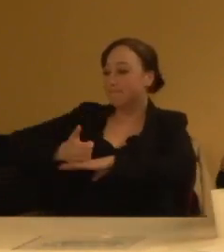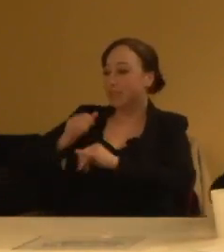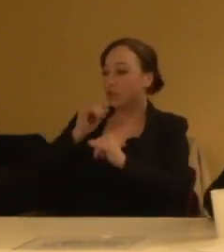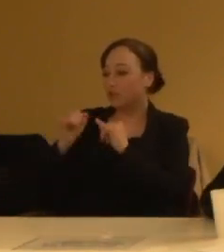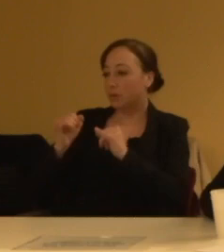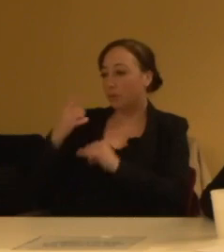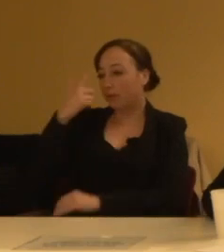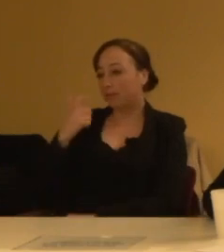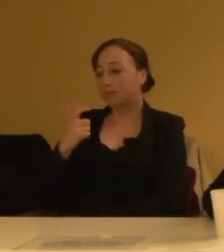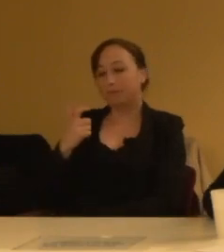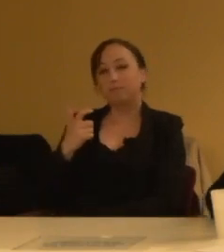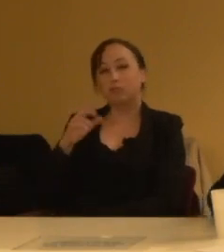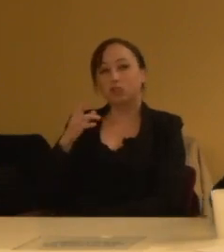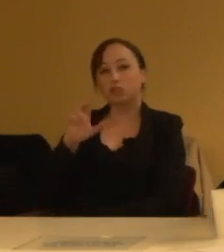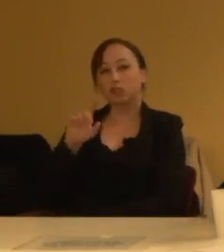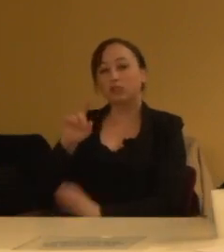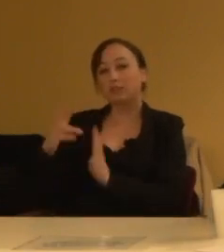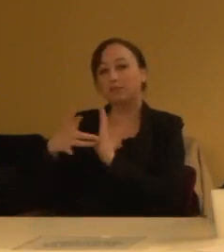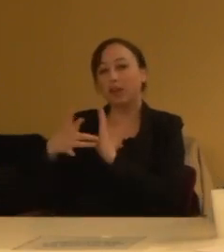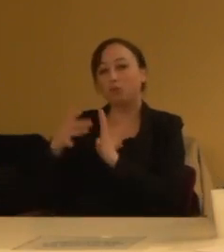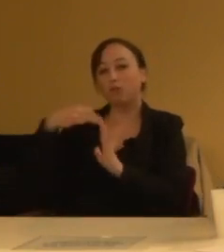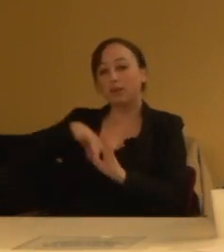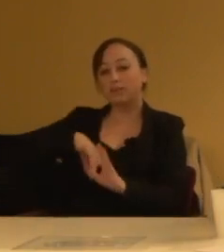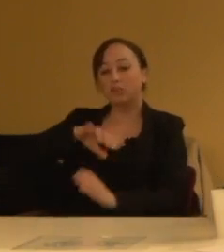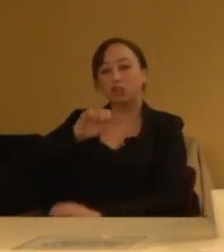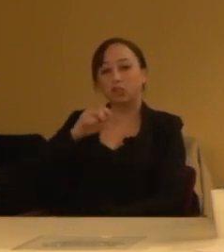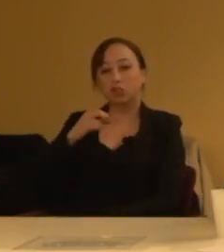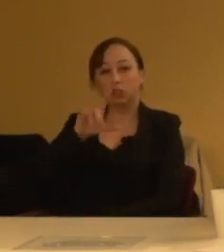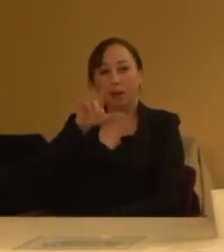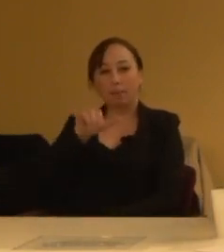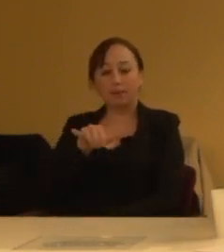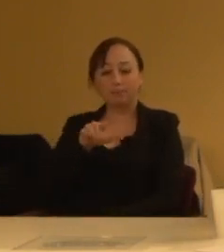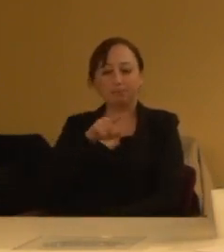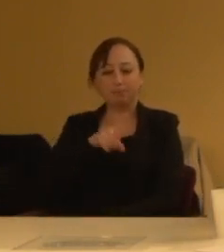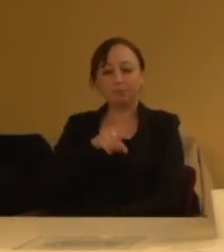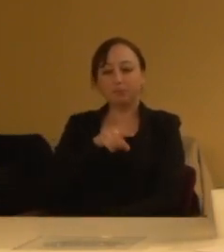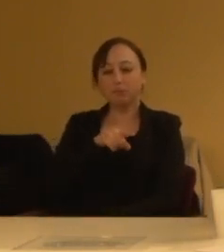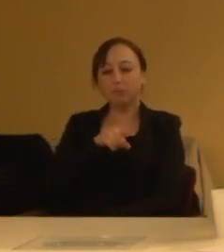And Shelby Jiggets, who's an incredible dramaturge